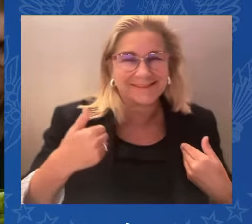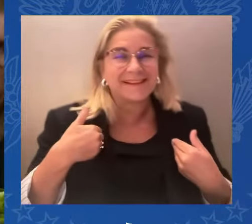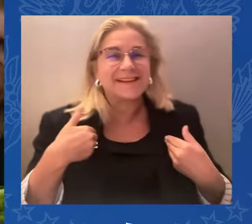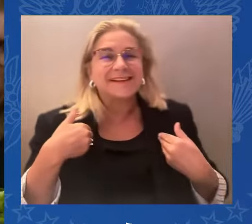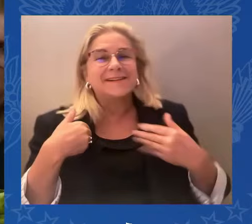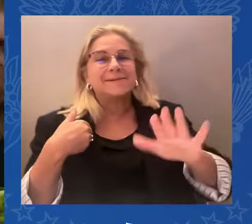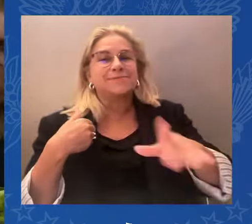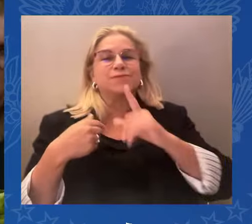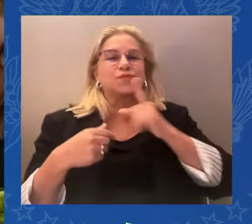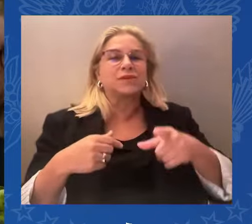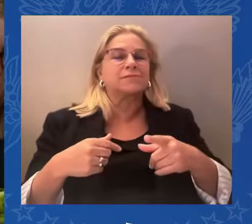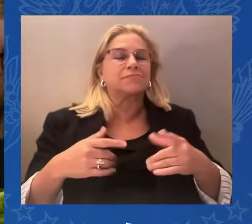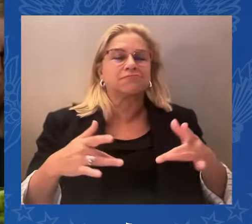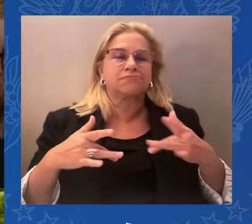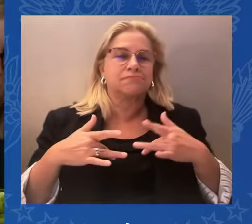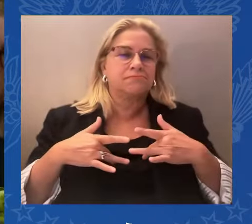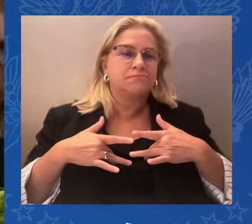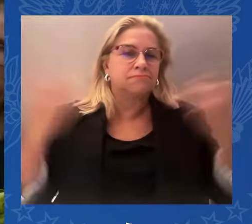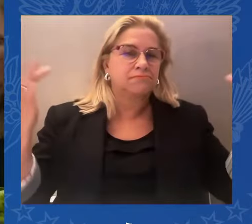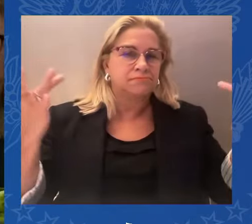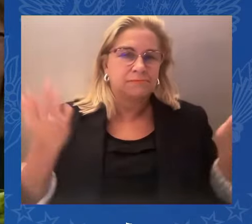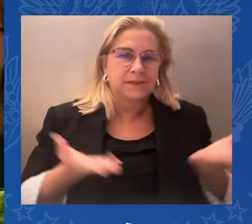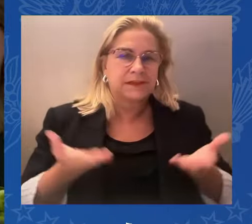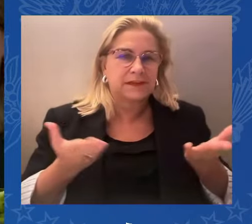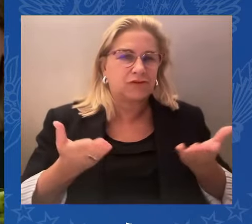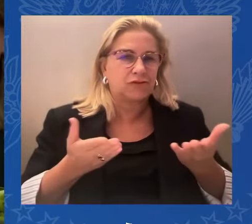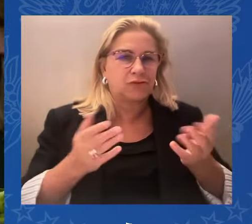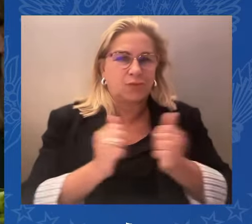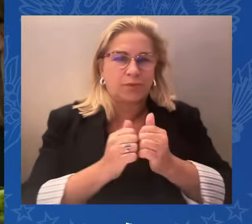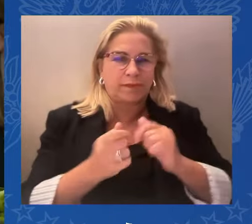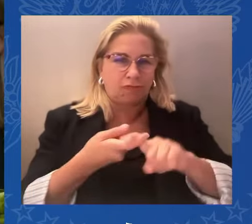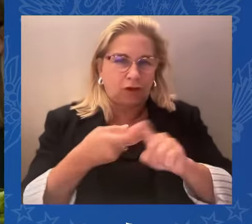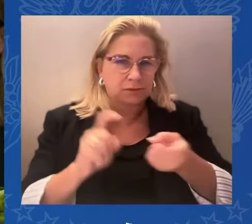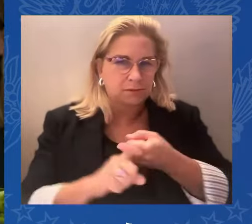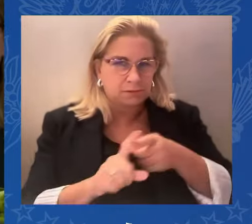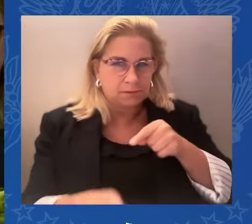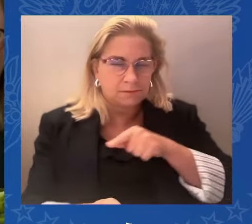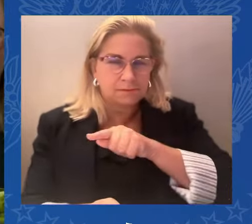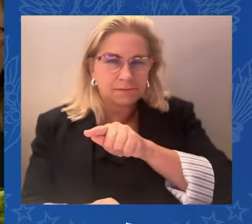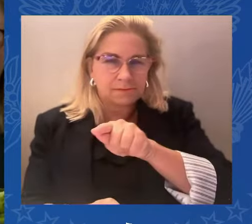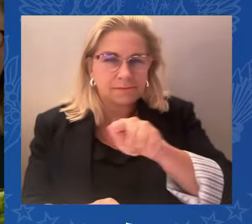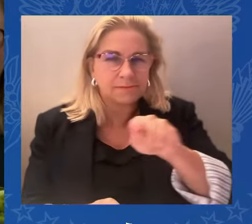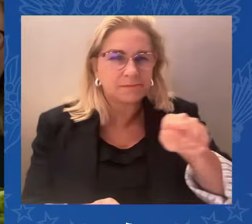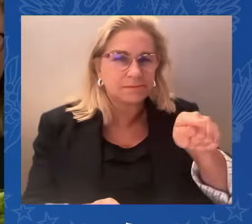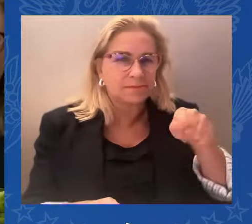And I thank -- I thank you, Mr. President, for hosting us in your --